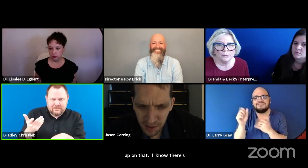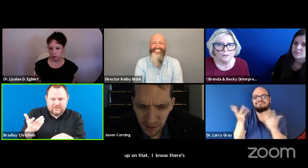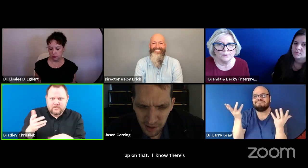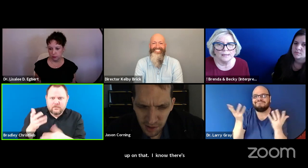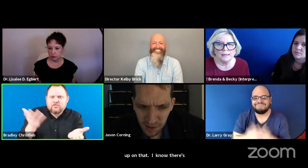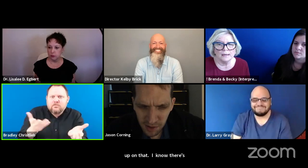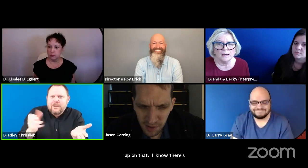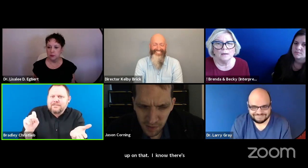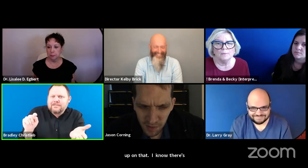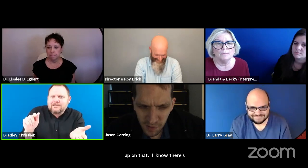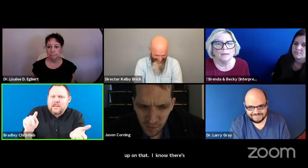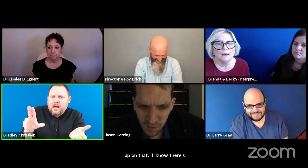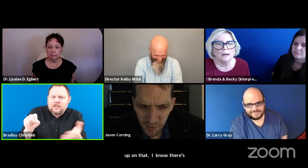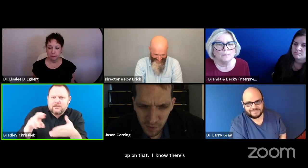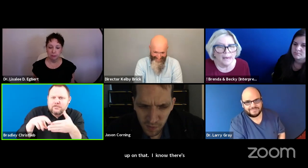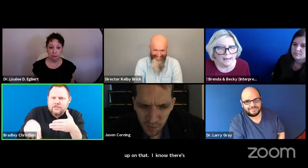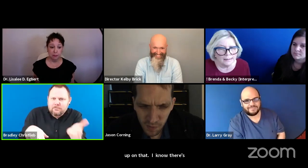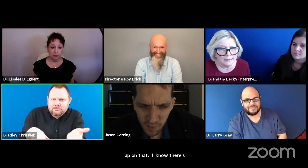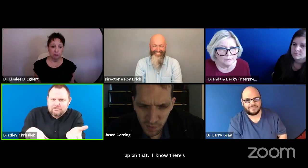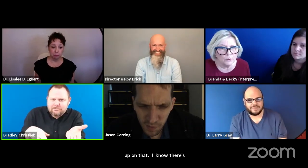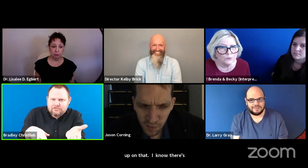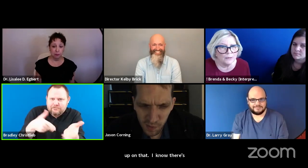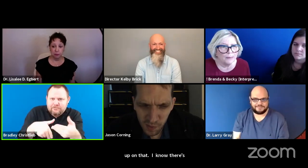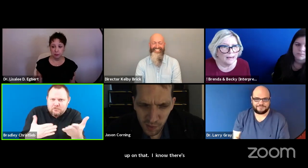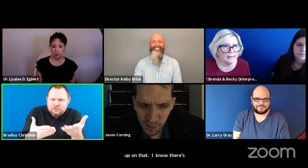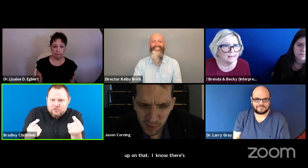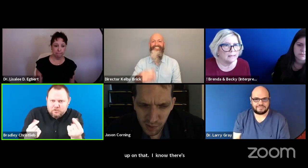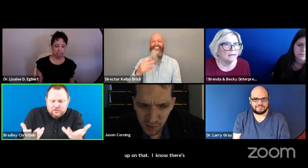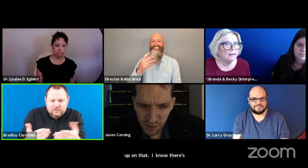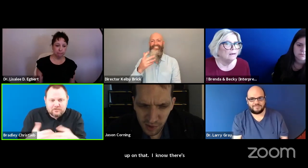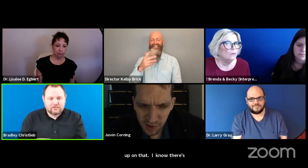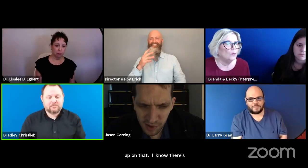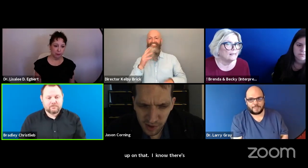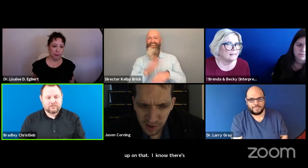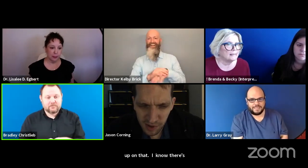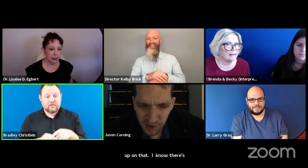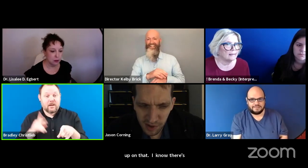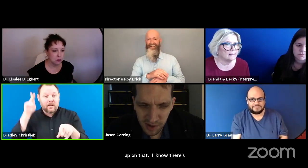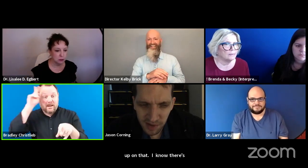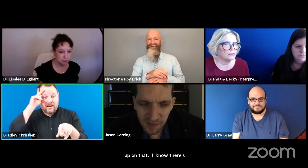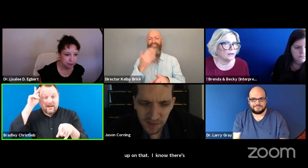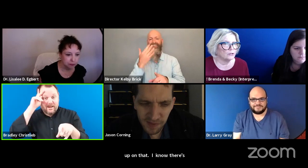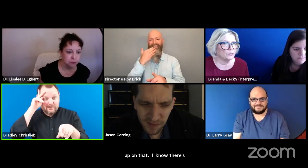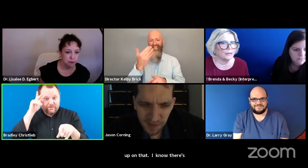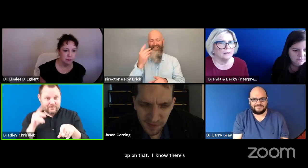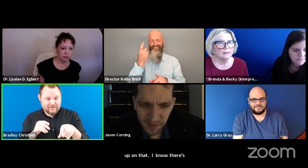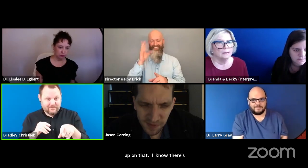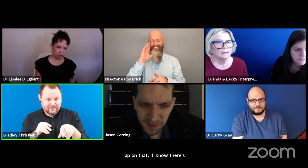was already moved and passed. What is the status, Director Brick?